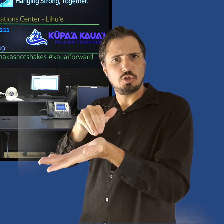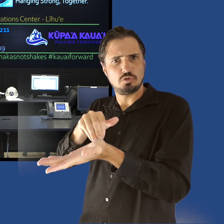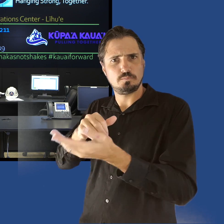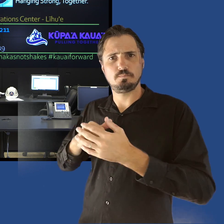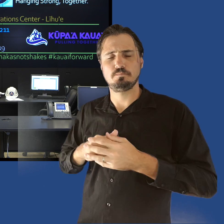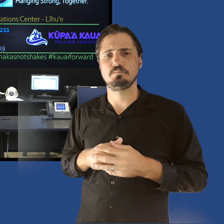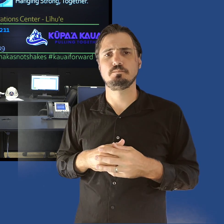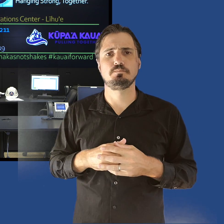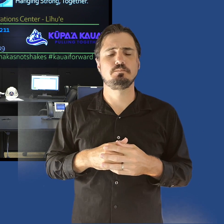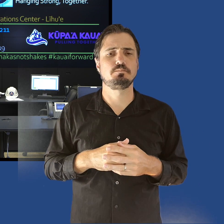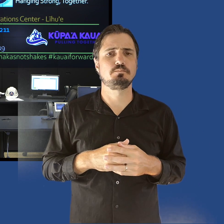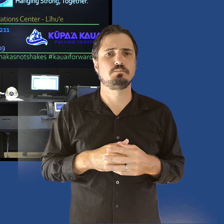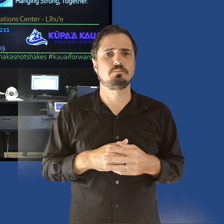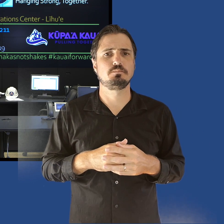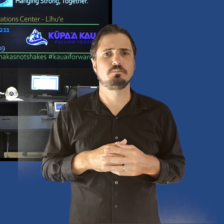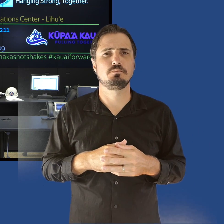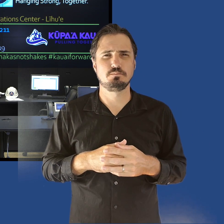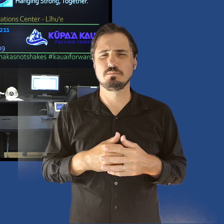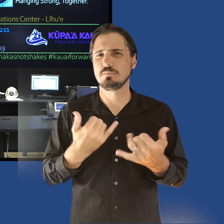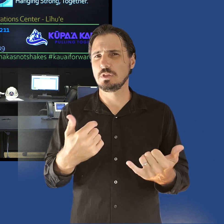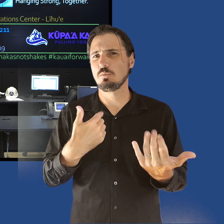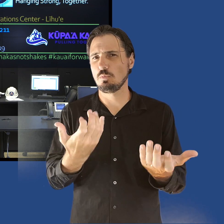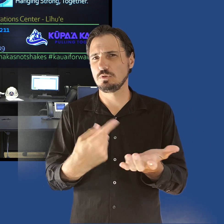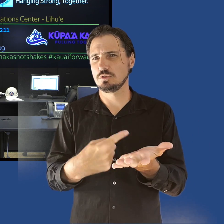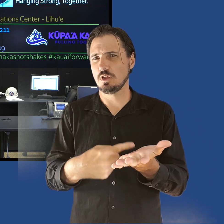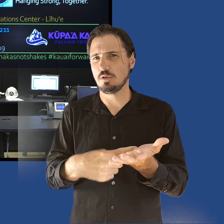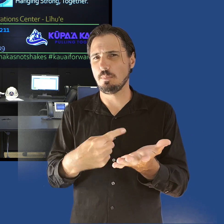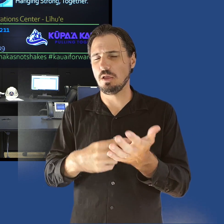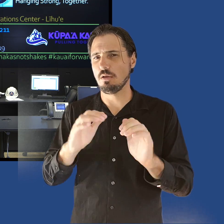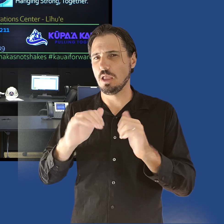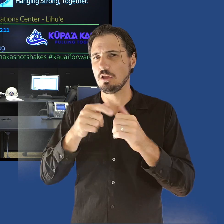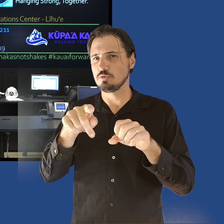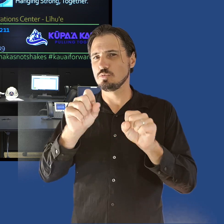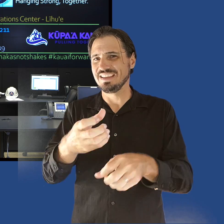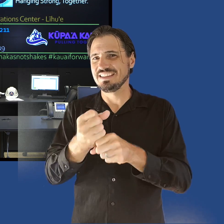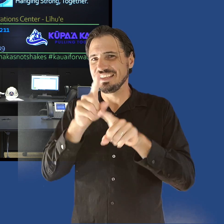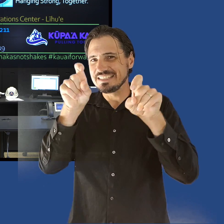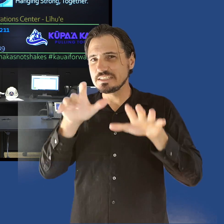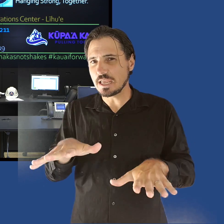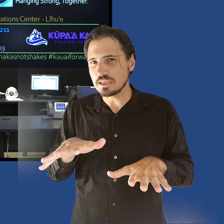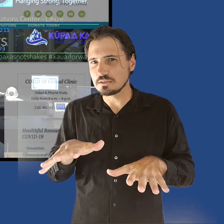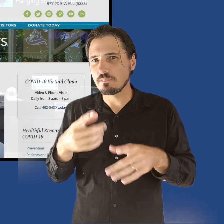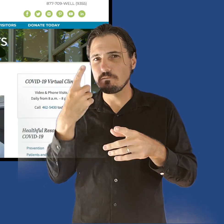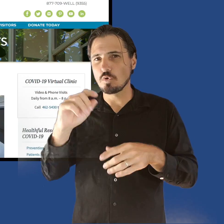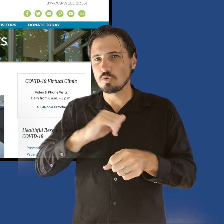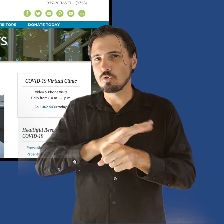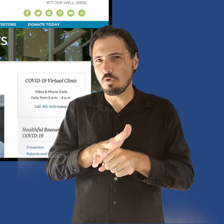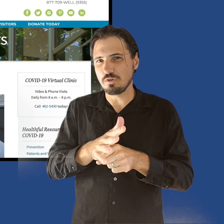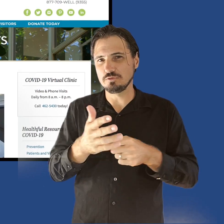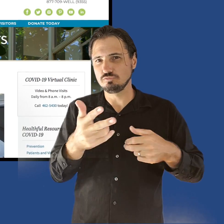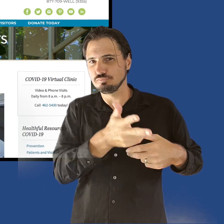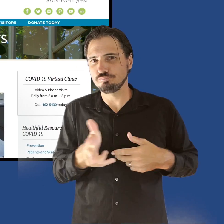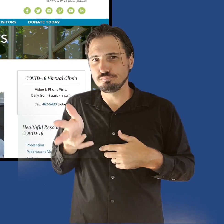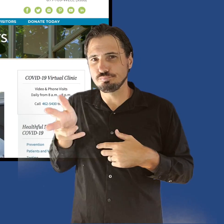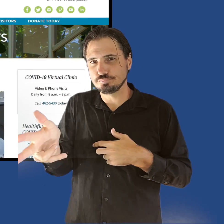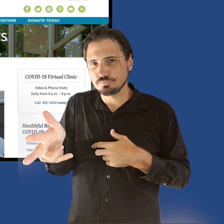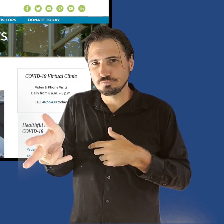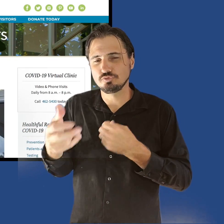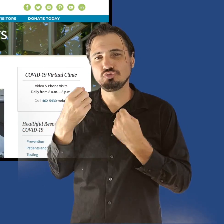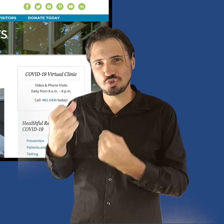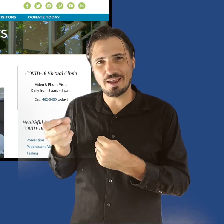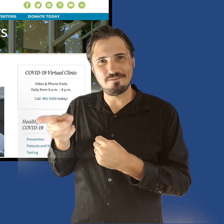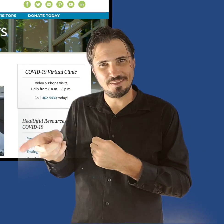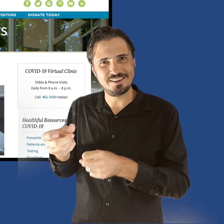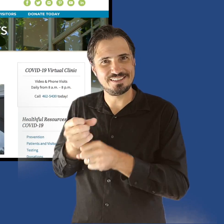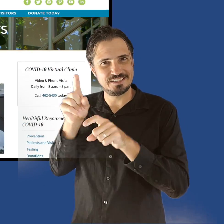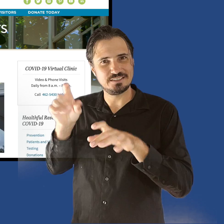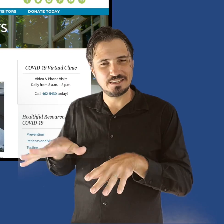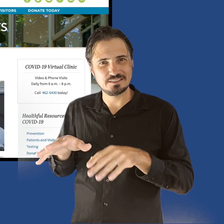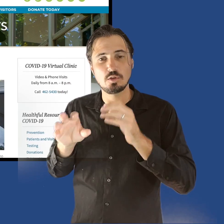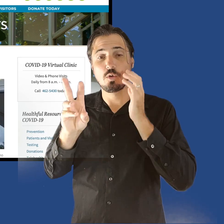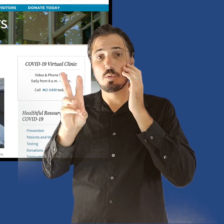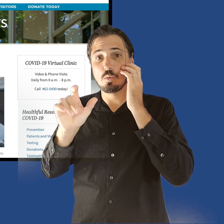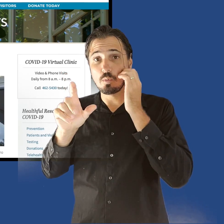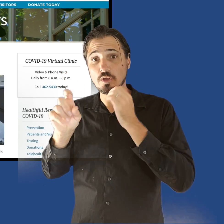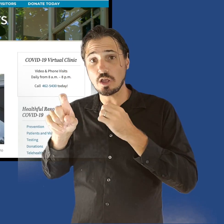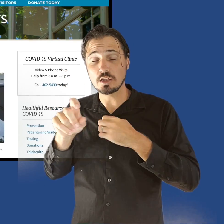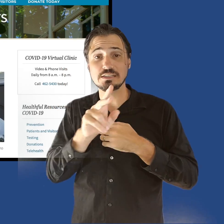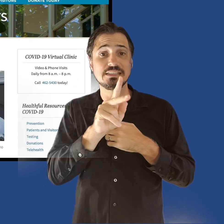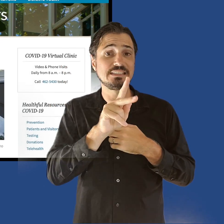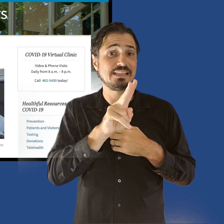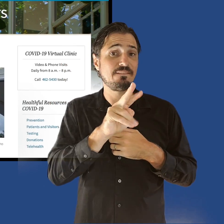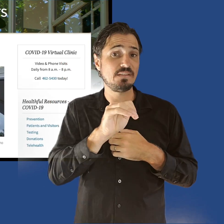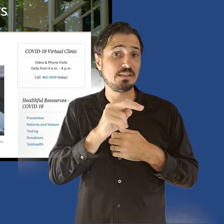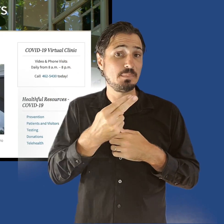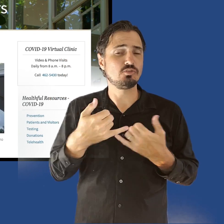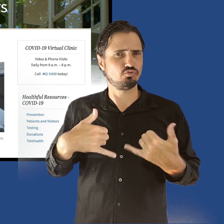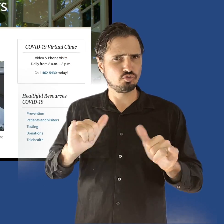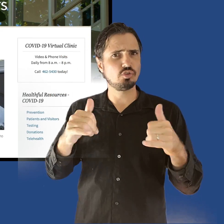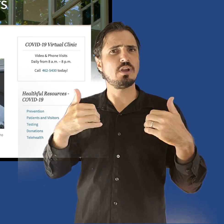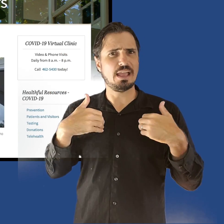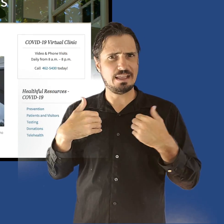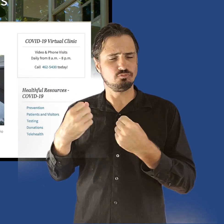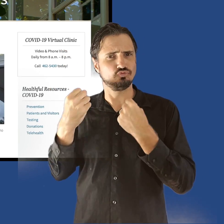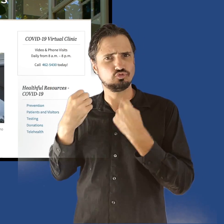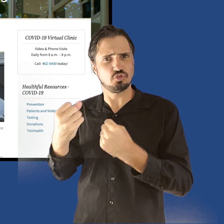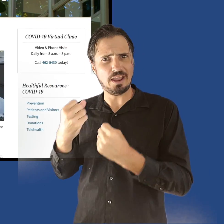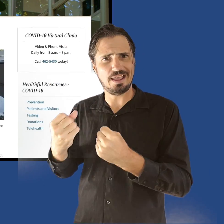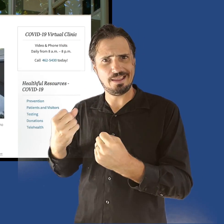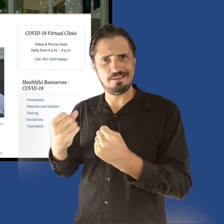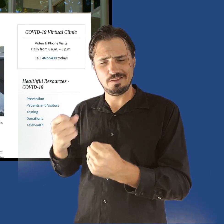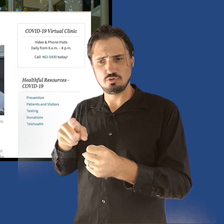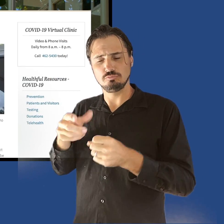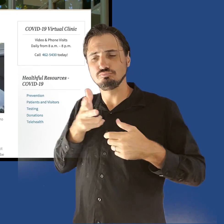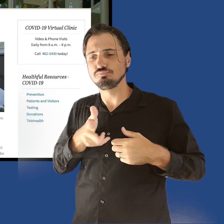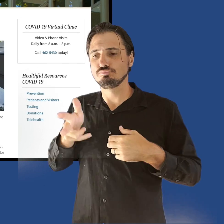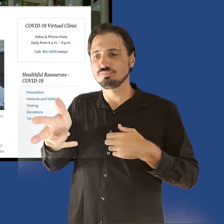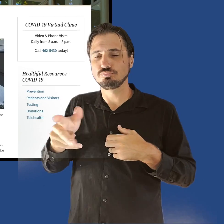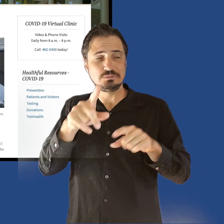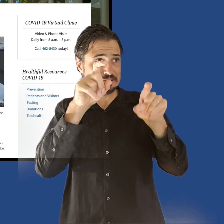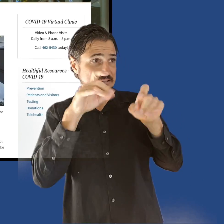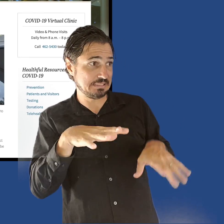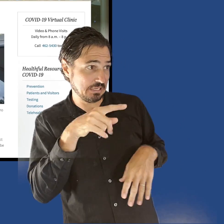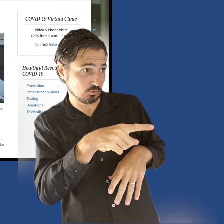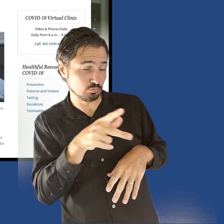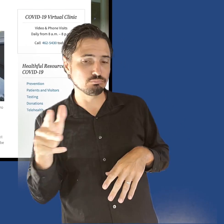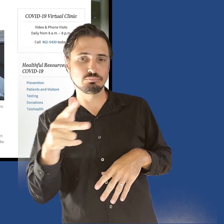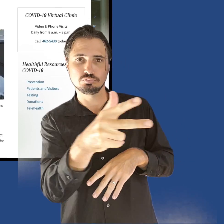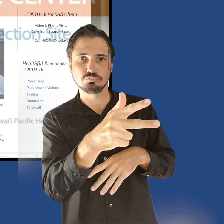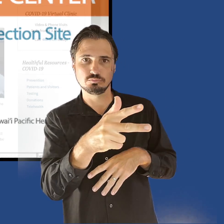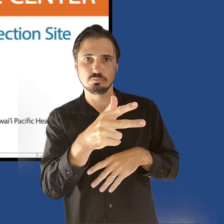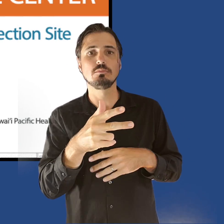For added convenience, Wilcox, Kauai Medical and KVMH continue to offer drive-up specimen collection for COVID-19.